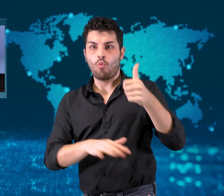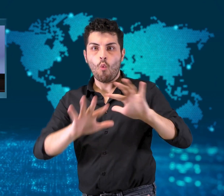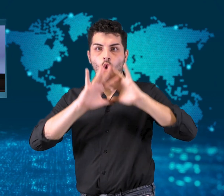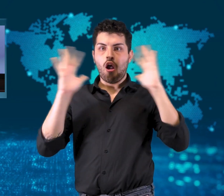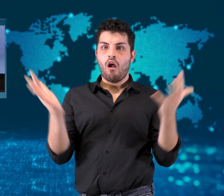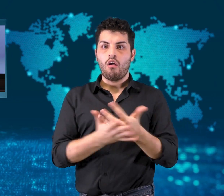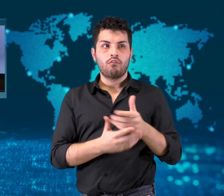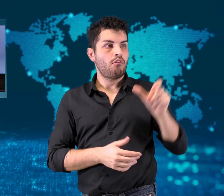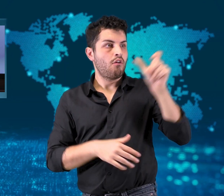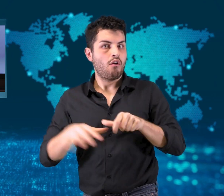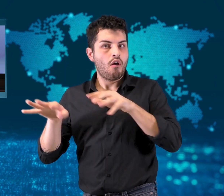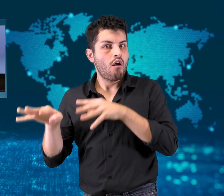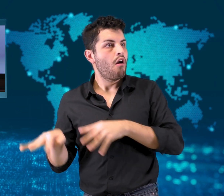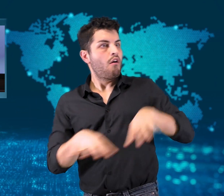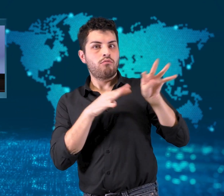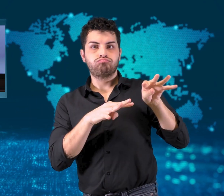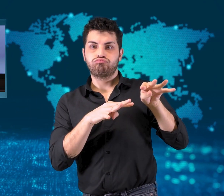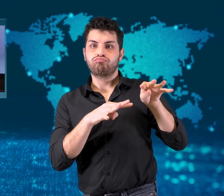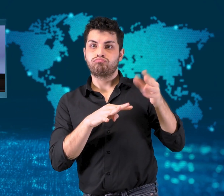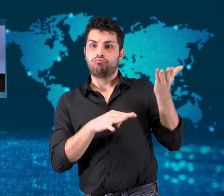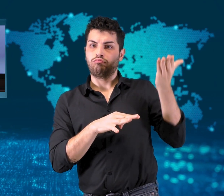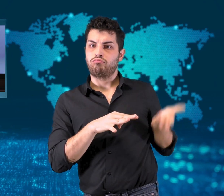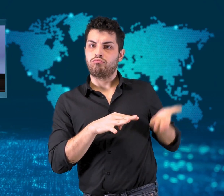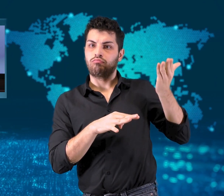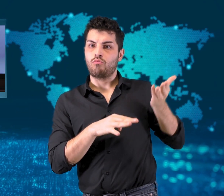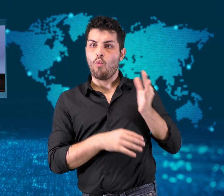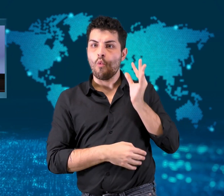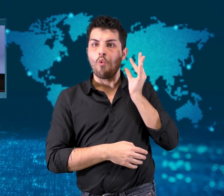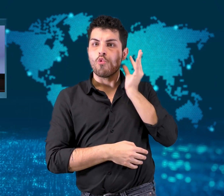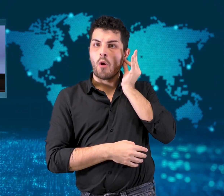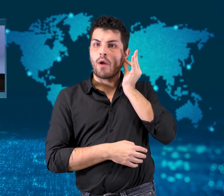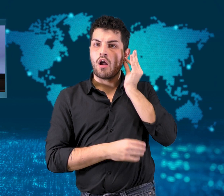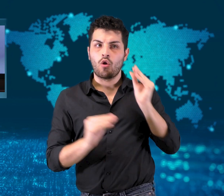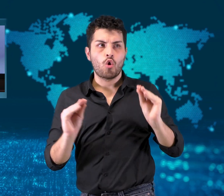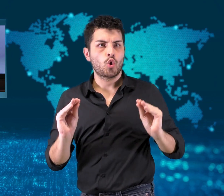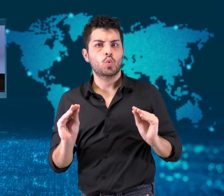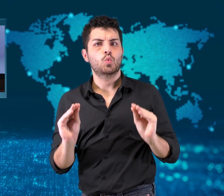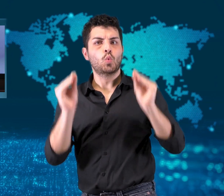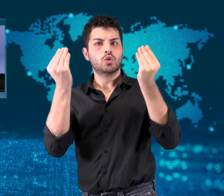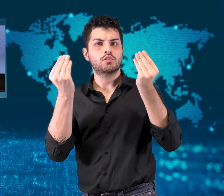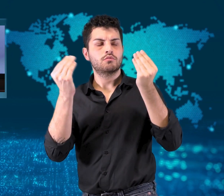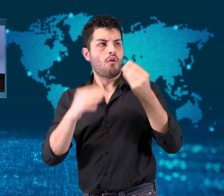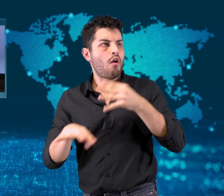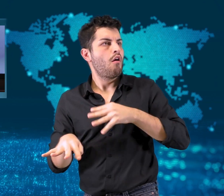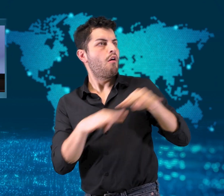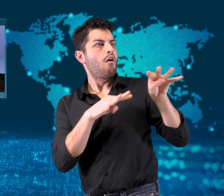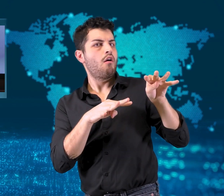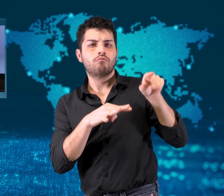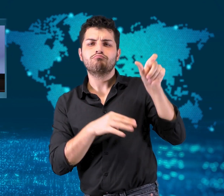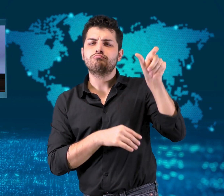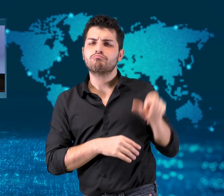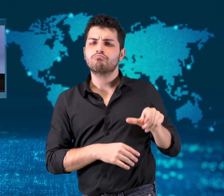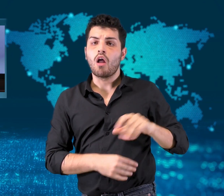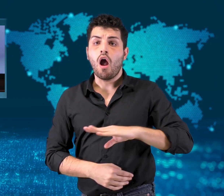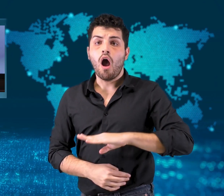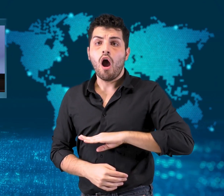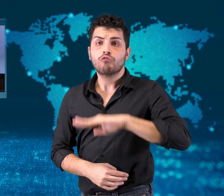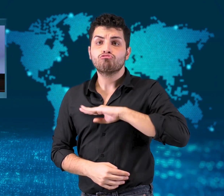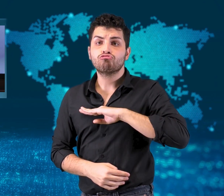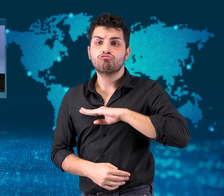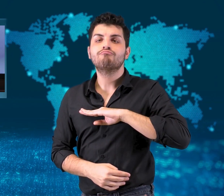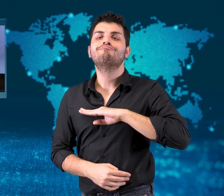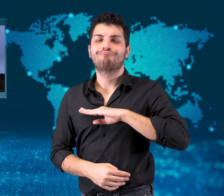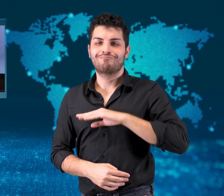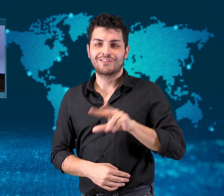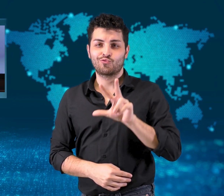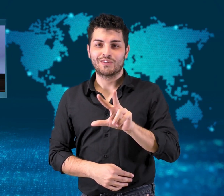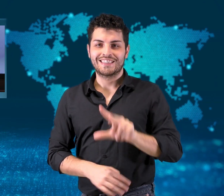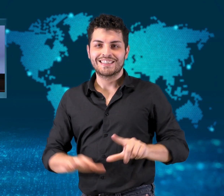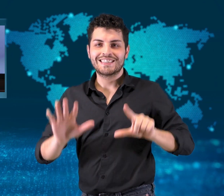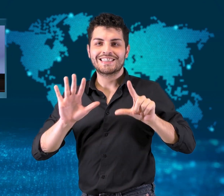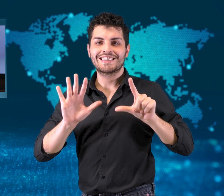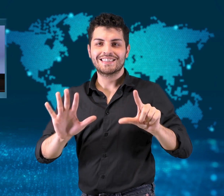When first elected, she was the world’s youngest female head of government